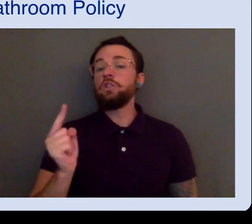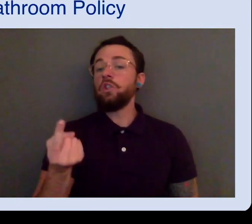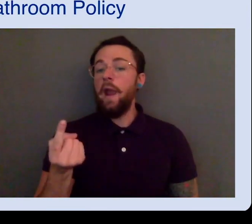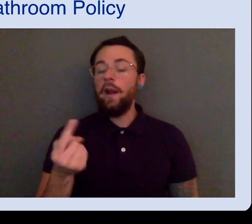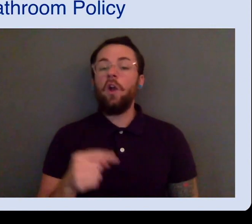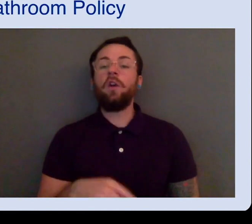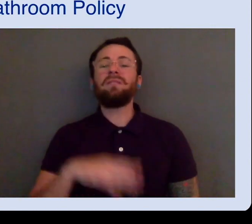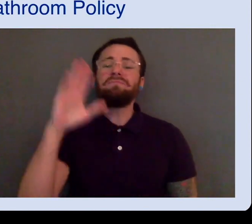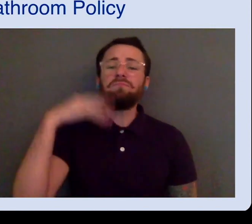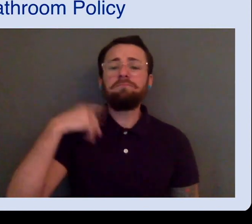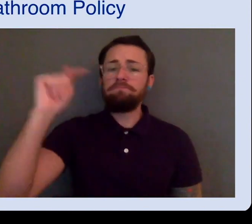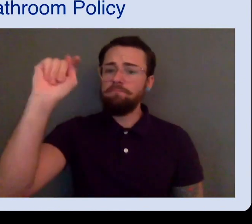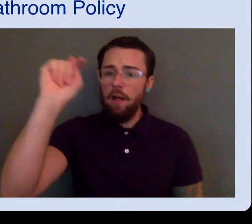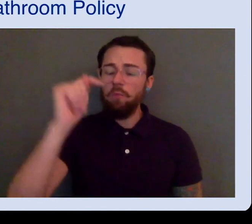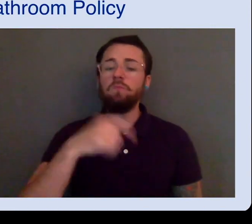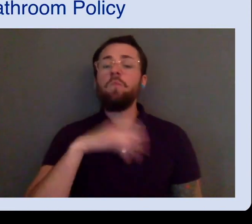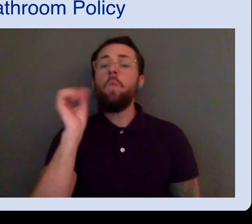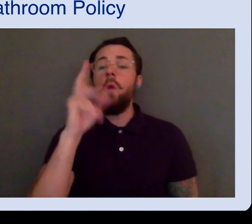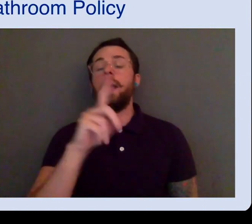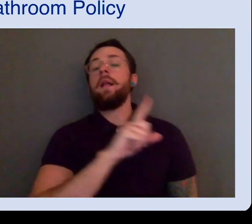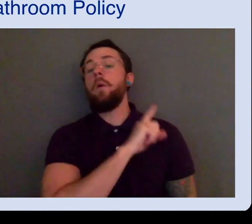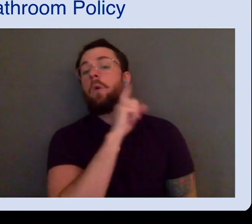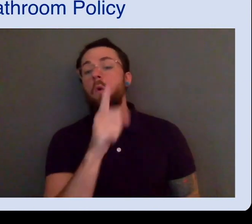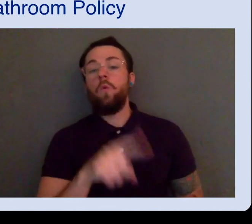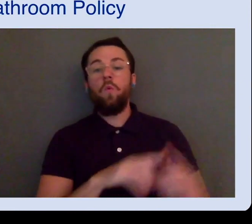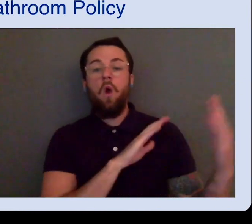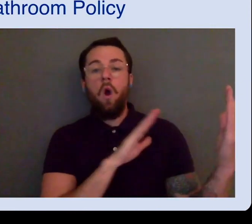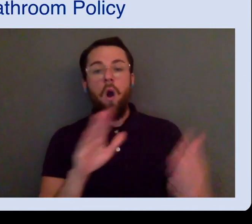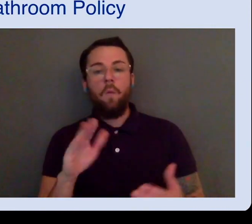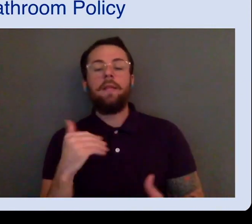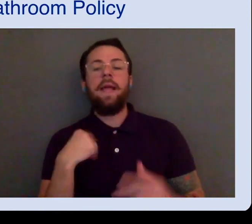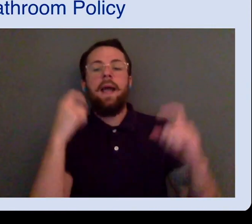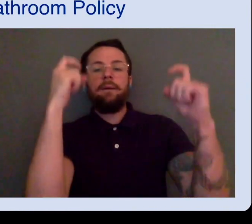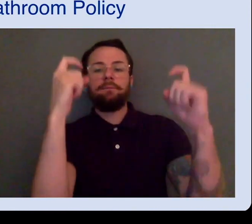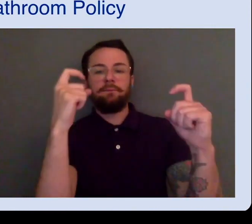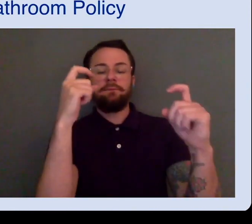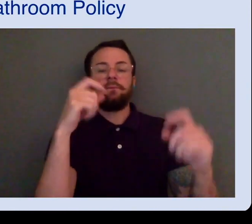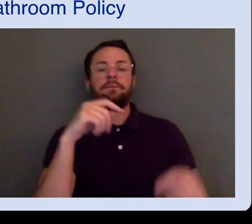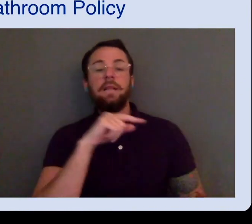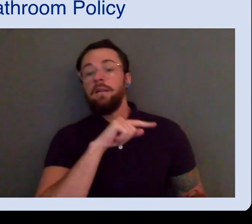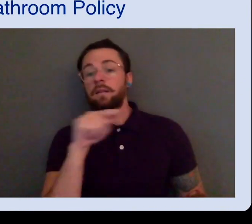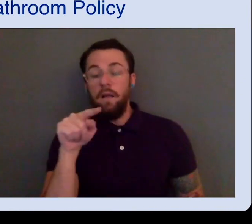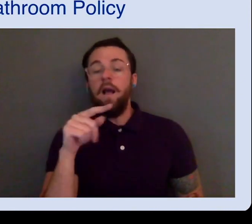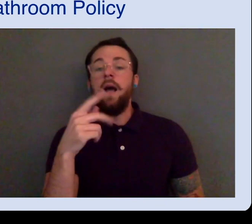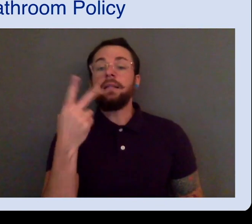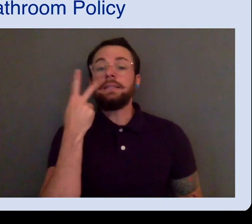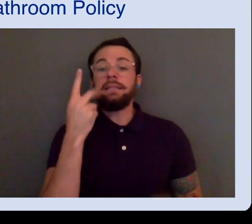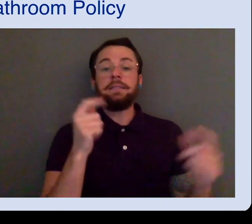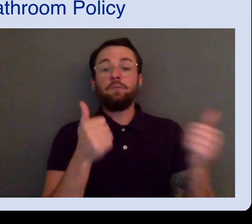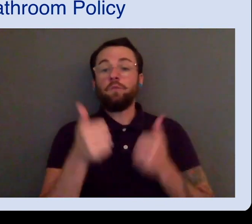the bathroom. It looks like this. Maybe a first grader needs to go to the bathroom. They are permitted.